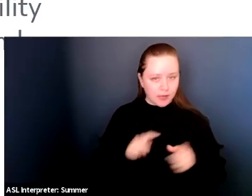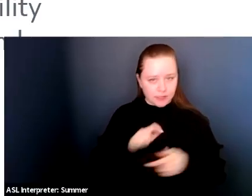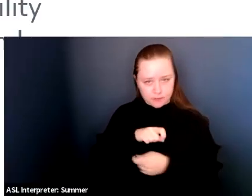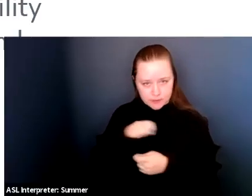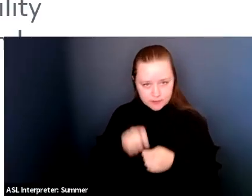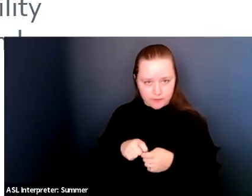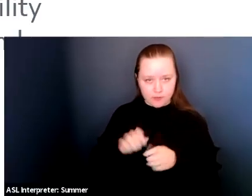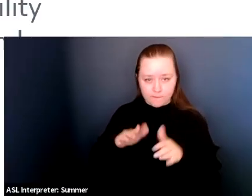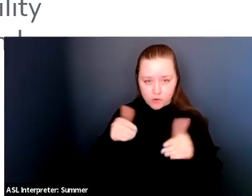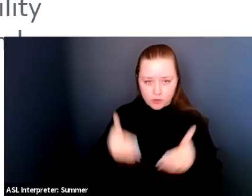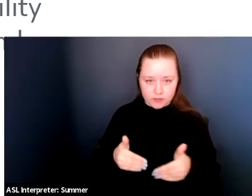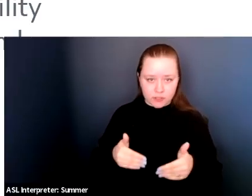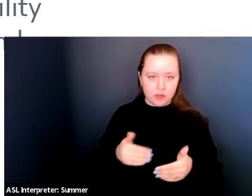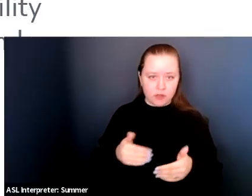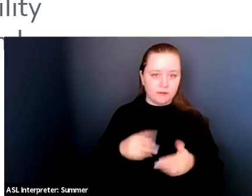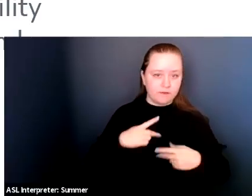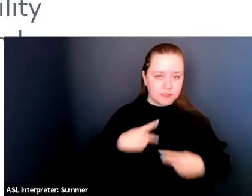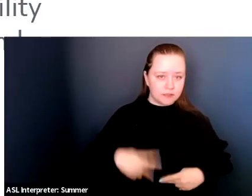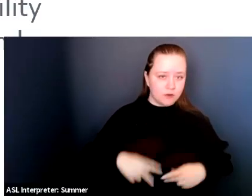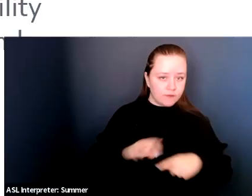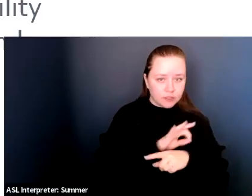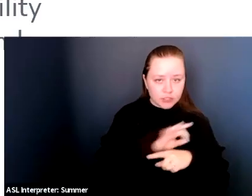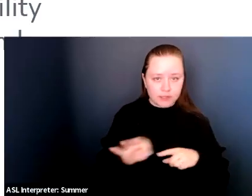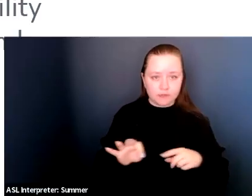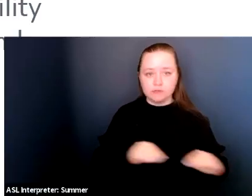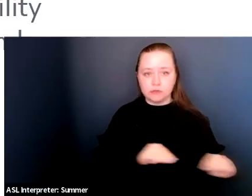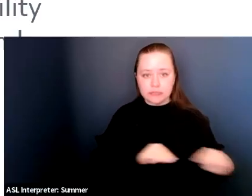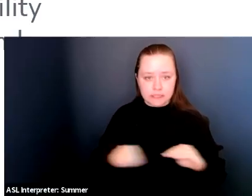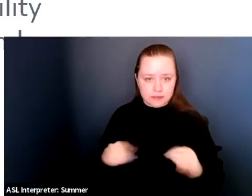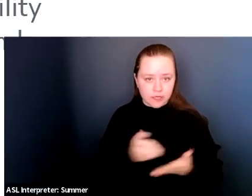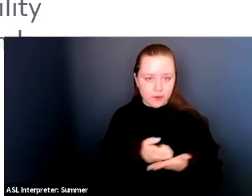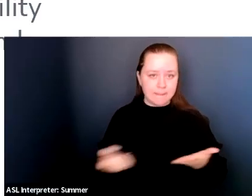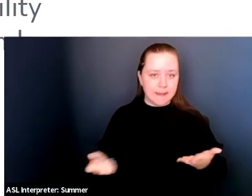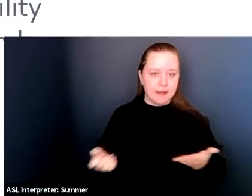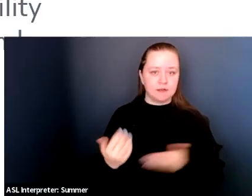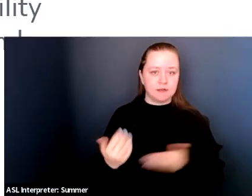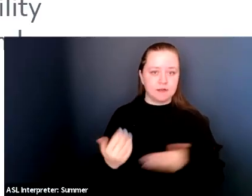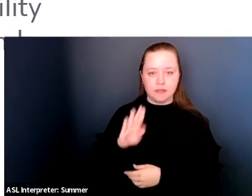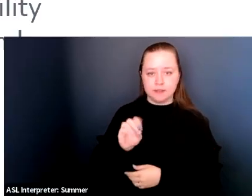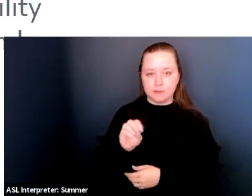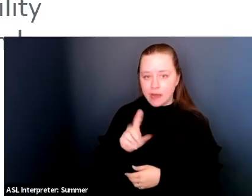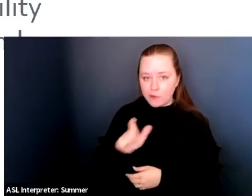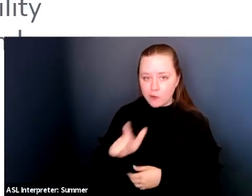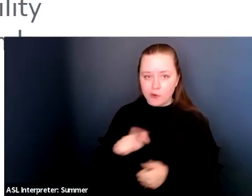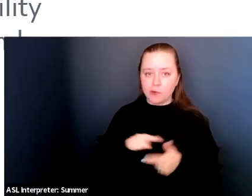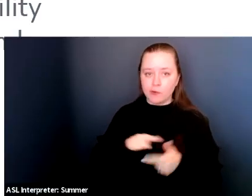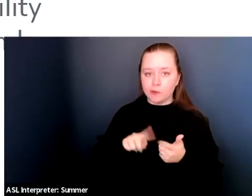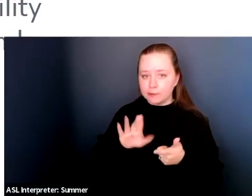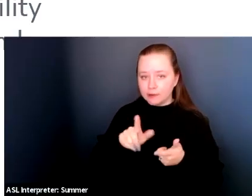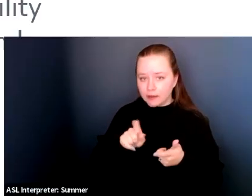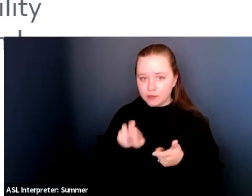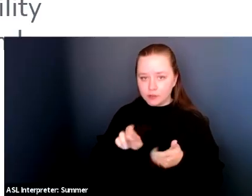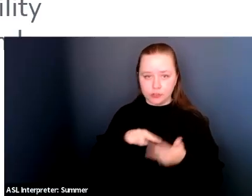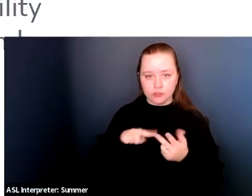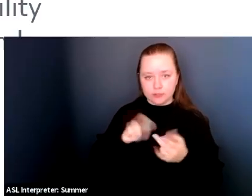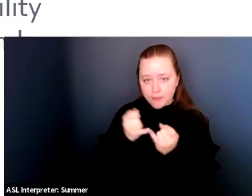mobility equipment, and previous bowel, bladder, spine, brain and brain surgery and health may be helpful